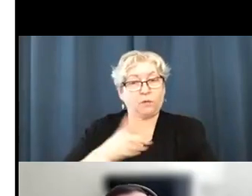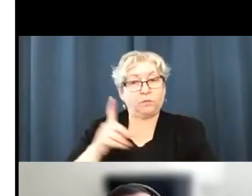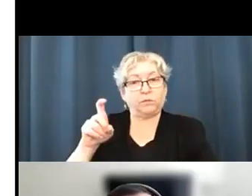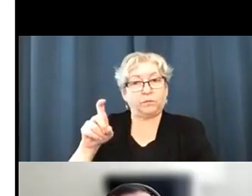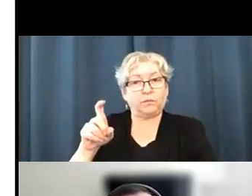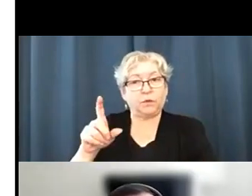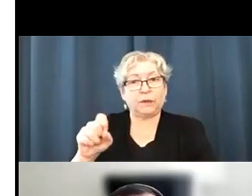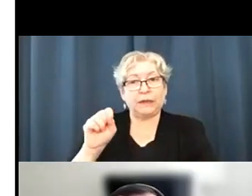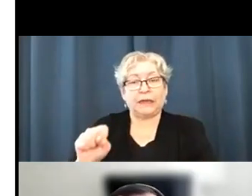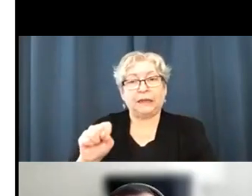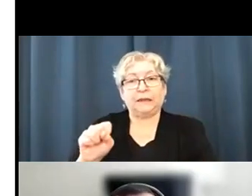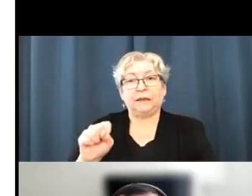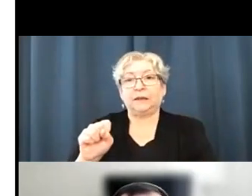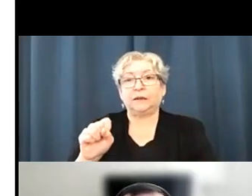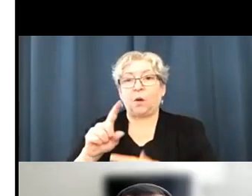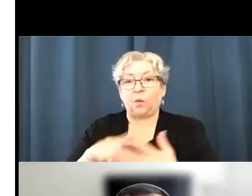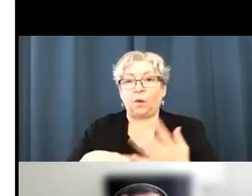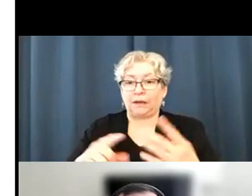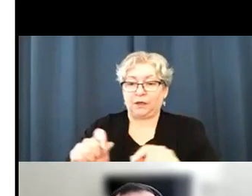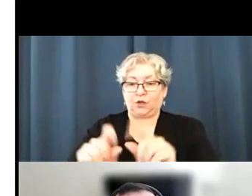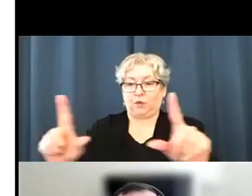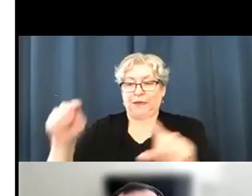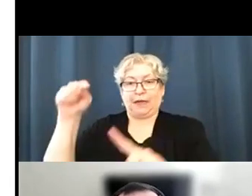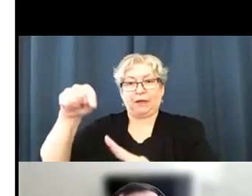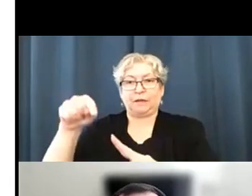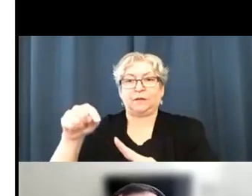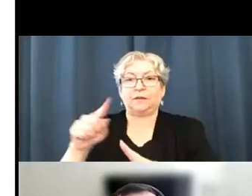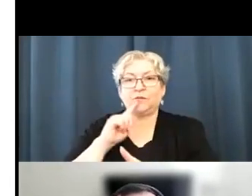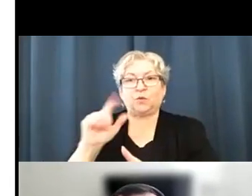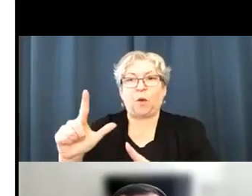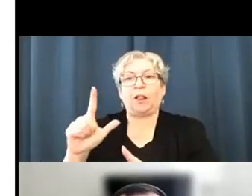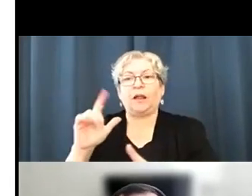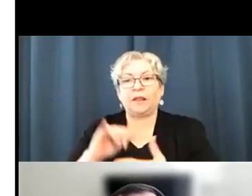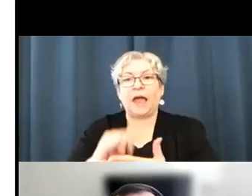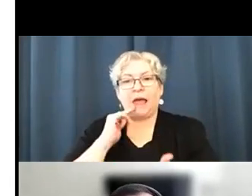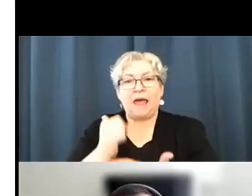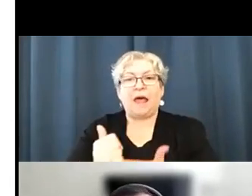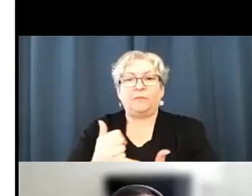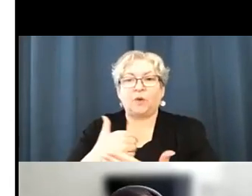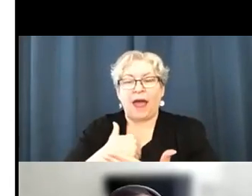with the basics of what a screen reader is. It is a tool that people can use to have content read to them